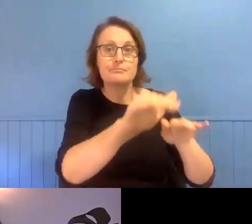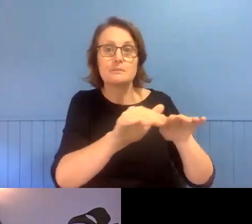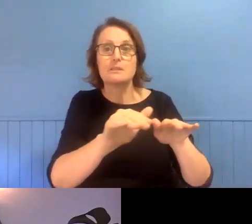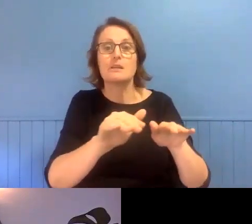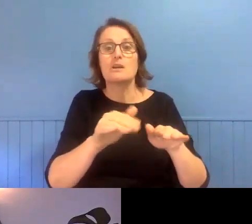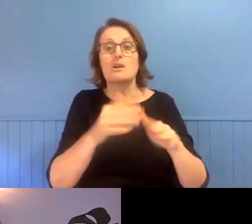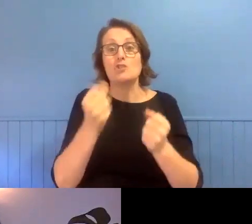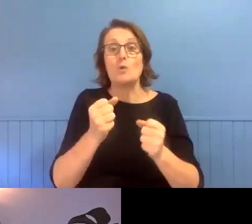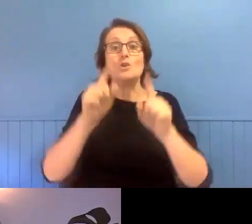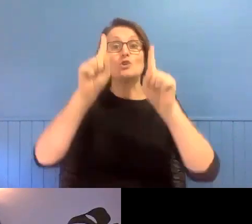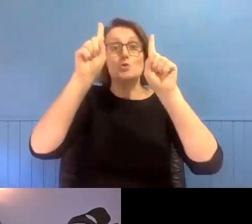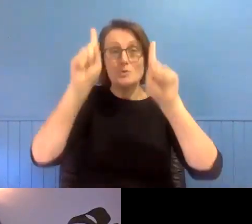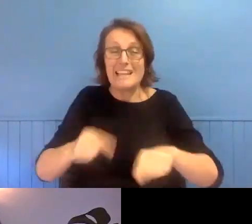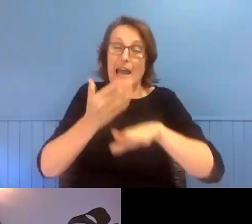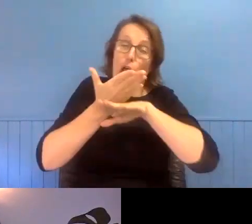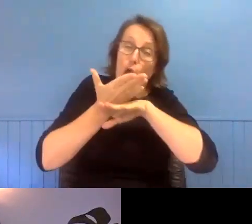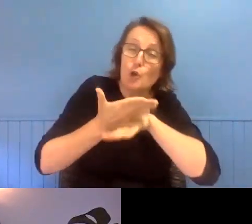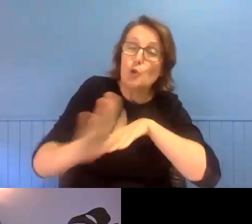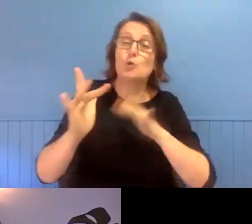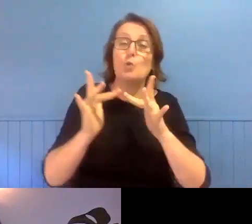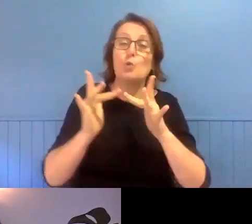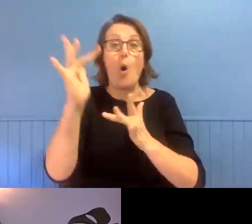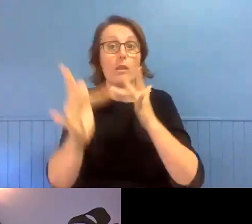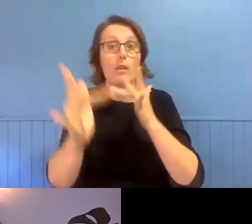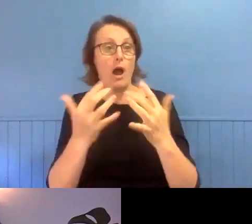going to be more difficult exercise. So be experimenting in that space.